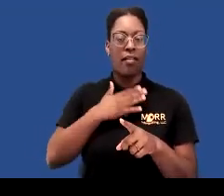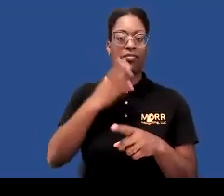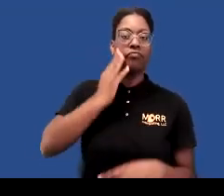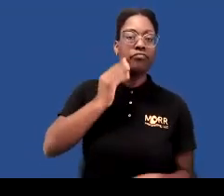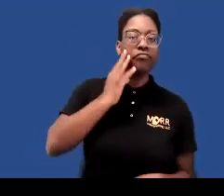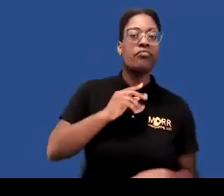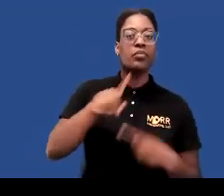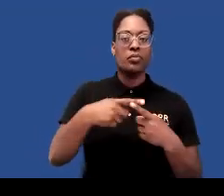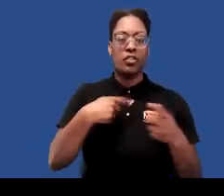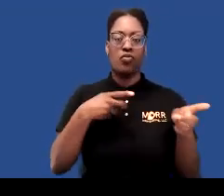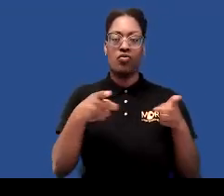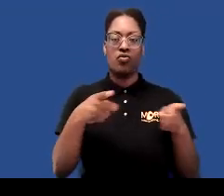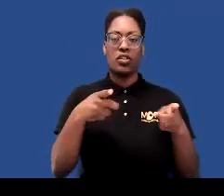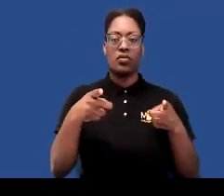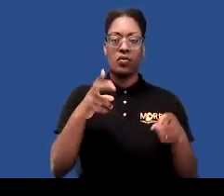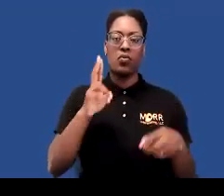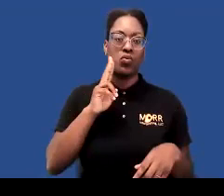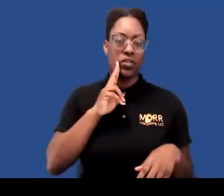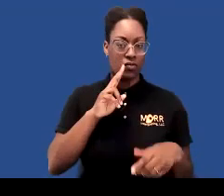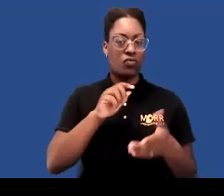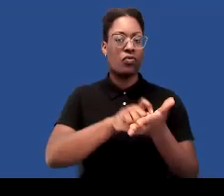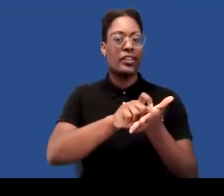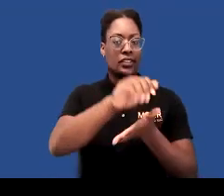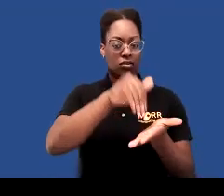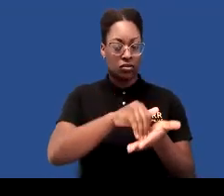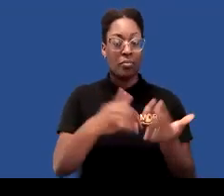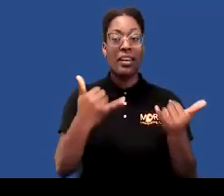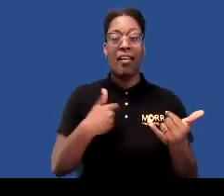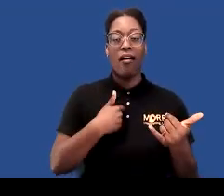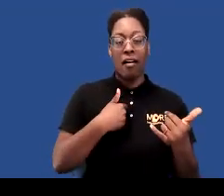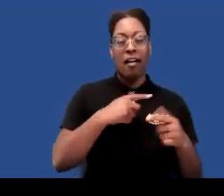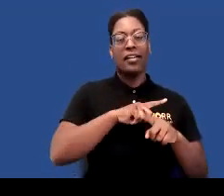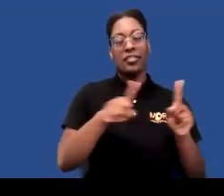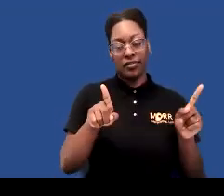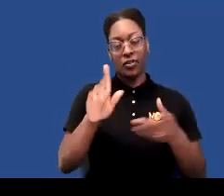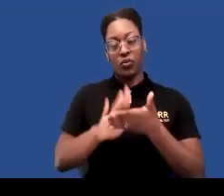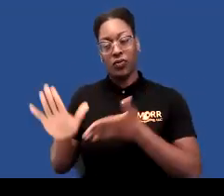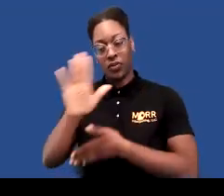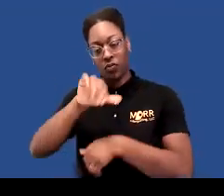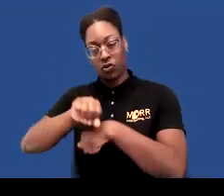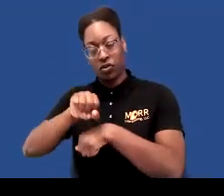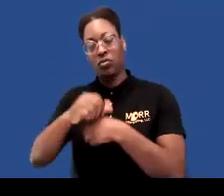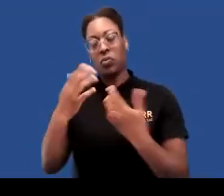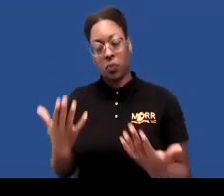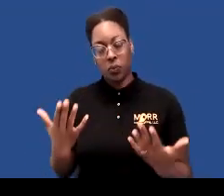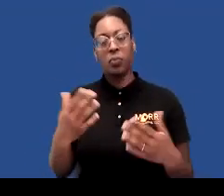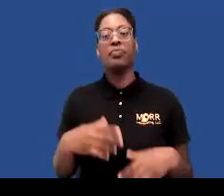I am now at a different institution where I'm a couple of layers removed from the writing center, but I'll discuss at the end some of my future plans for continuing this research.